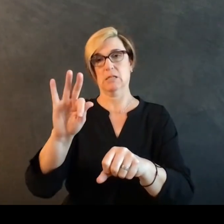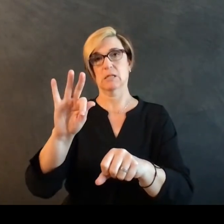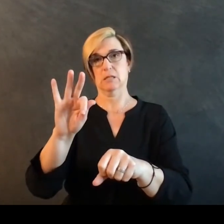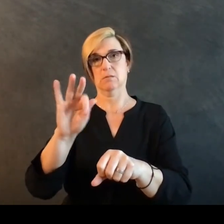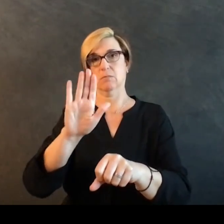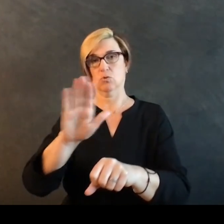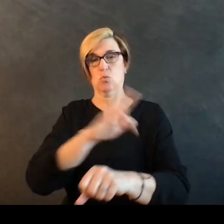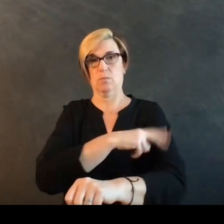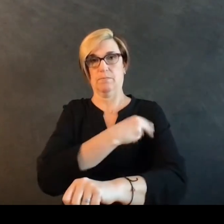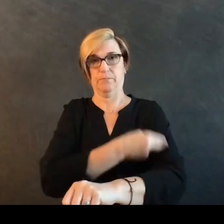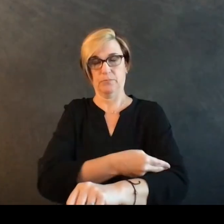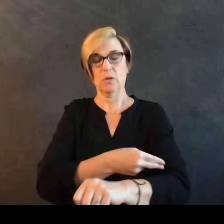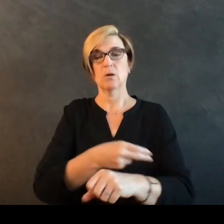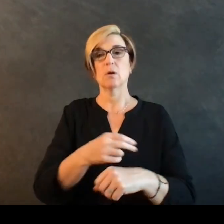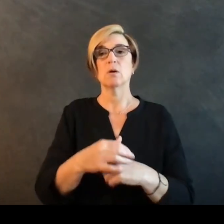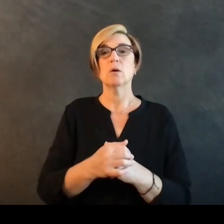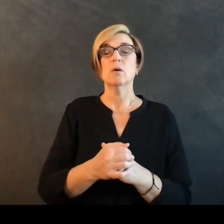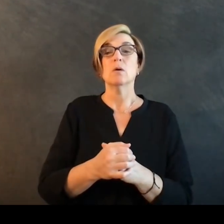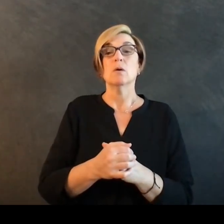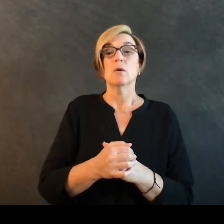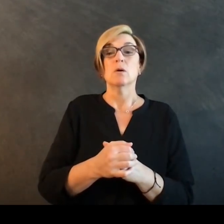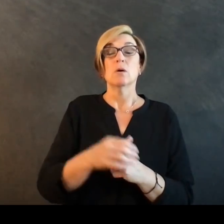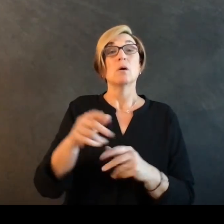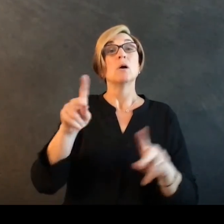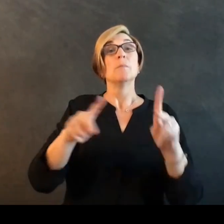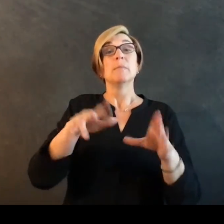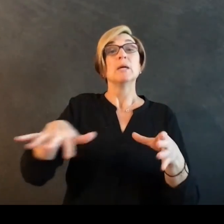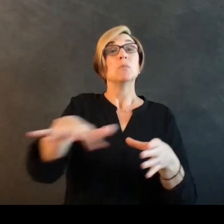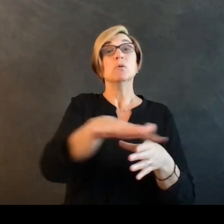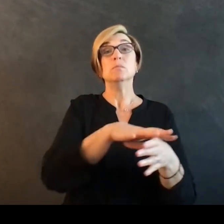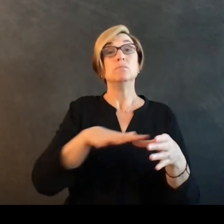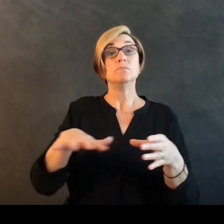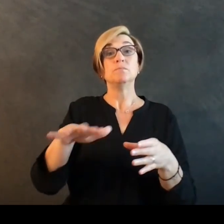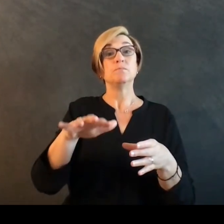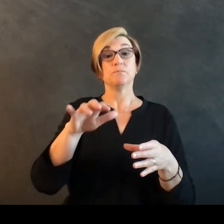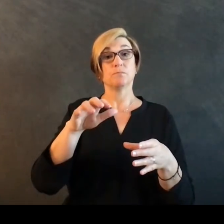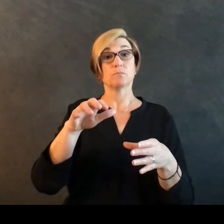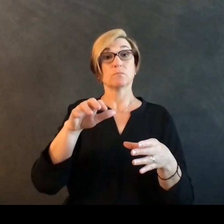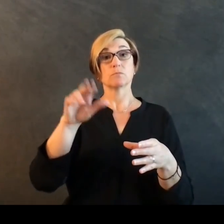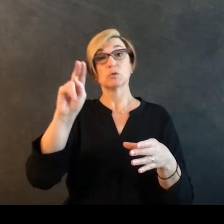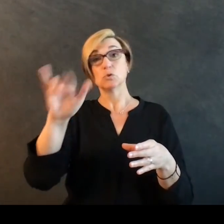you've been impacted or have contracted the corona virus contact your local